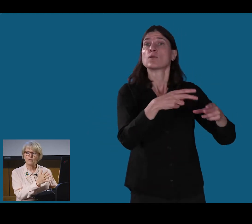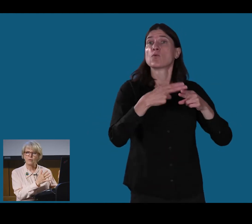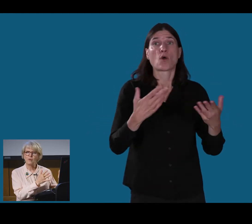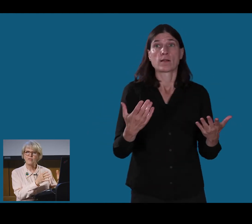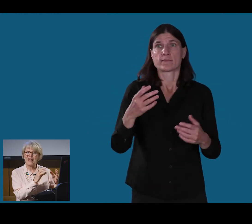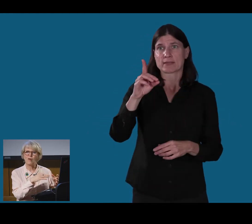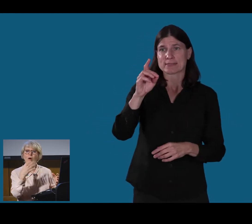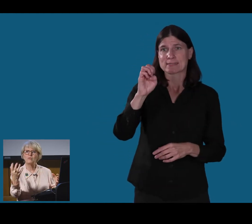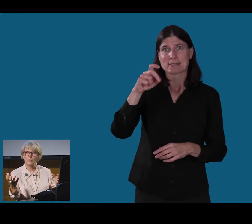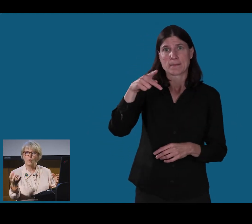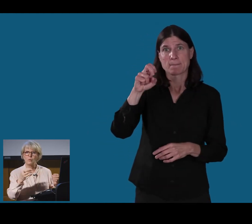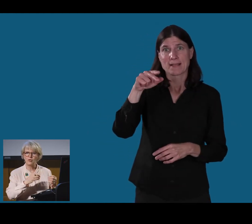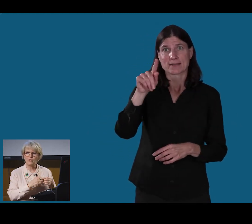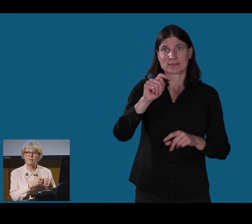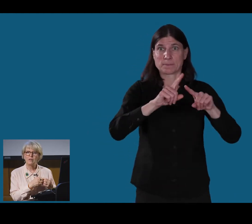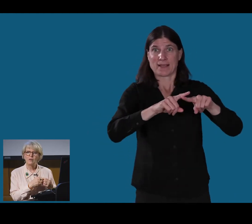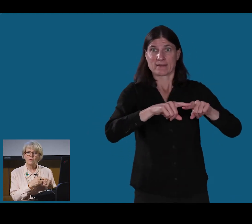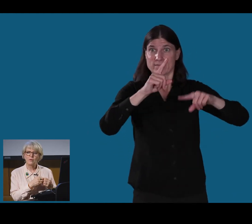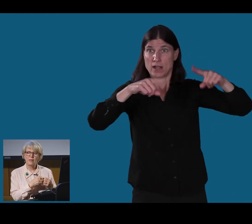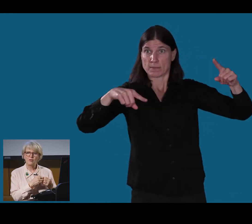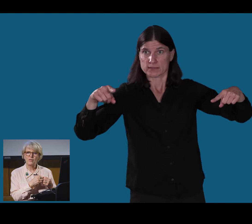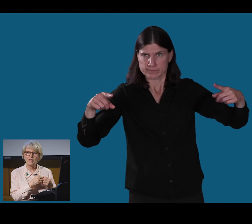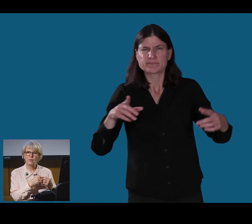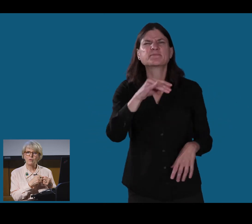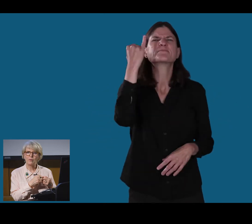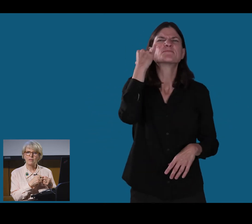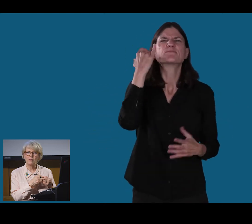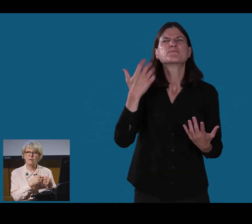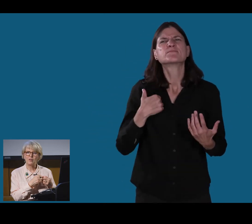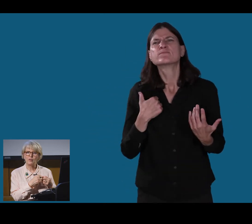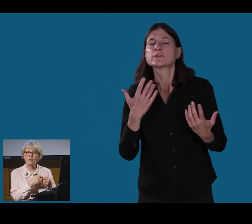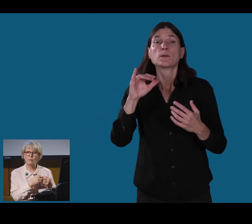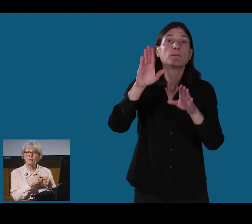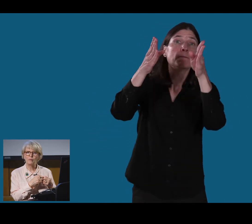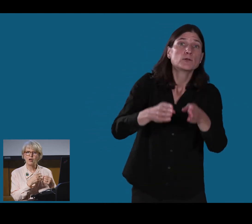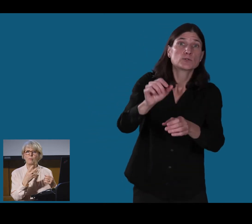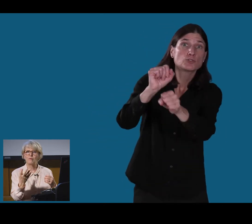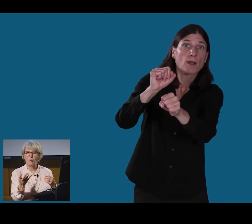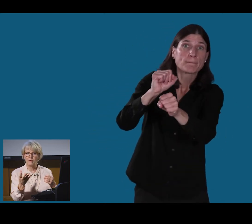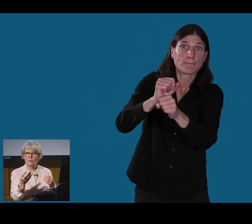or those are the outcomes that we want to achieve. So let's just say that we're doing an intervention to improve job performance.